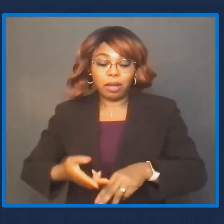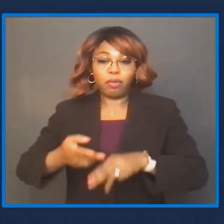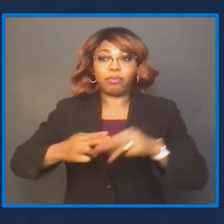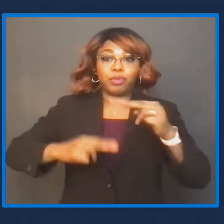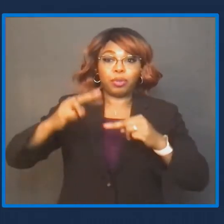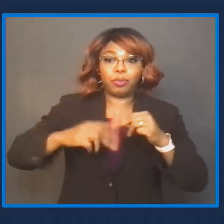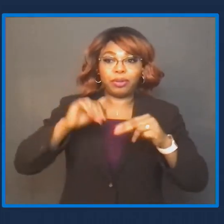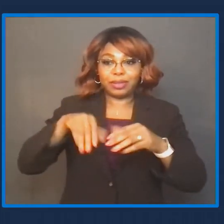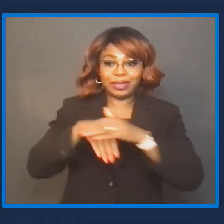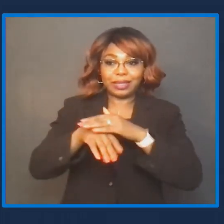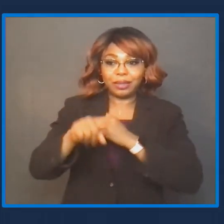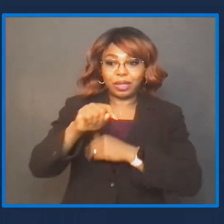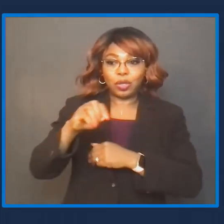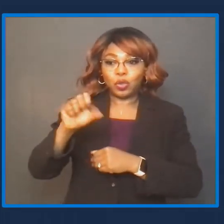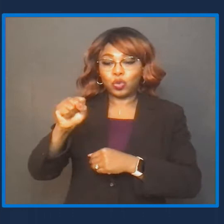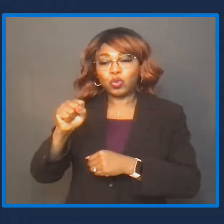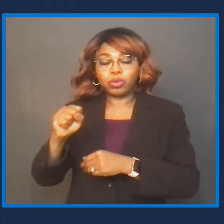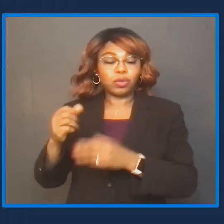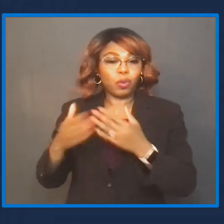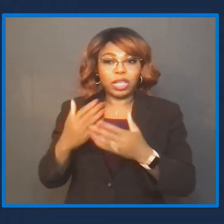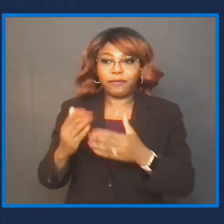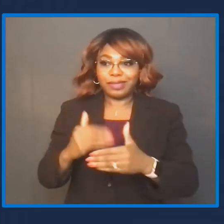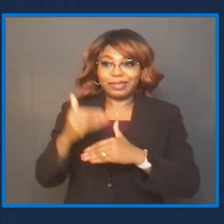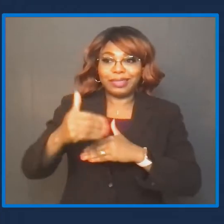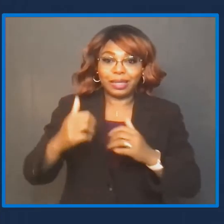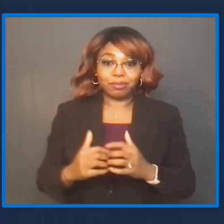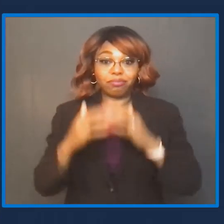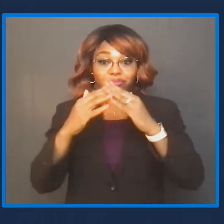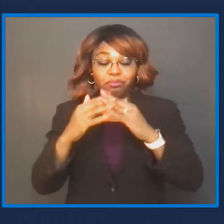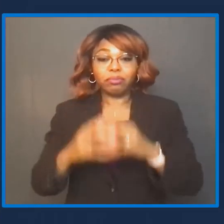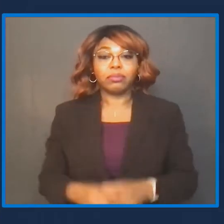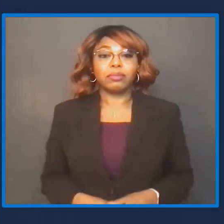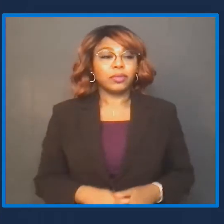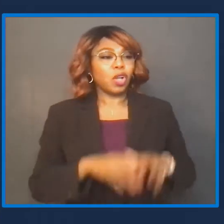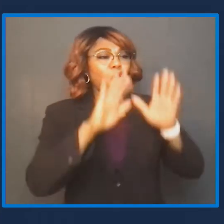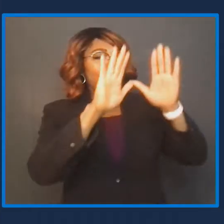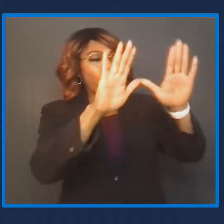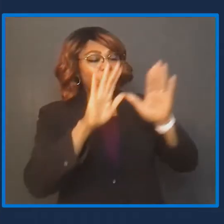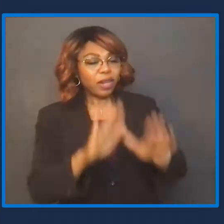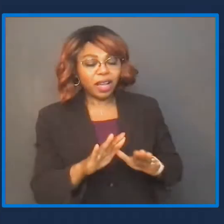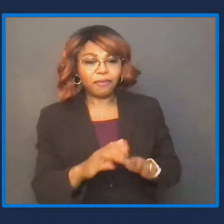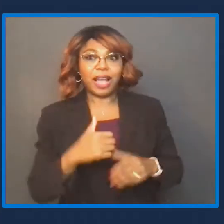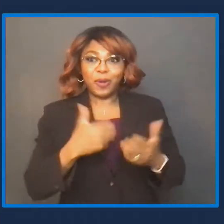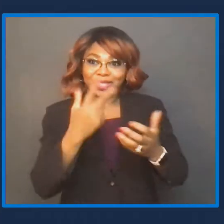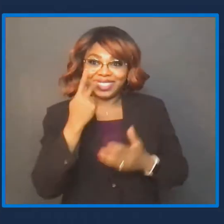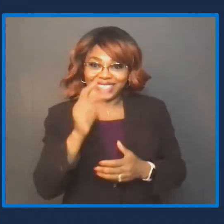into whatever's next. Fantastic I wanna see that too Steven.